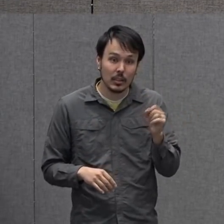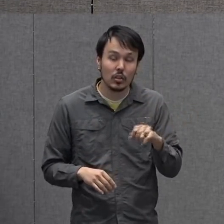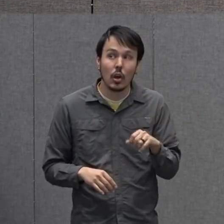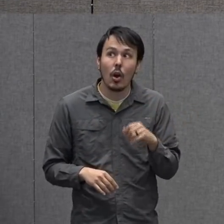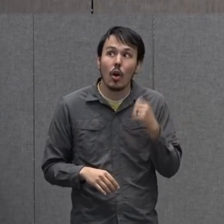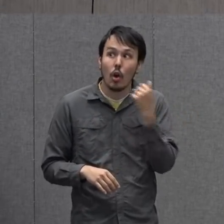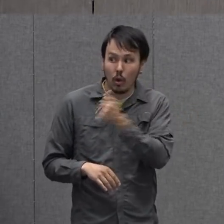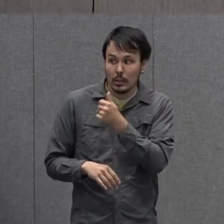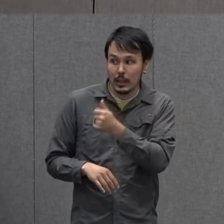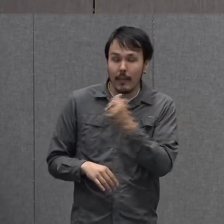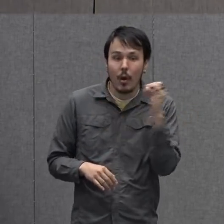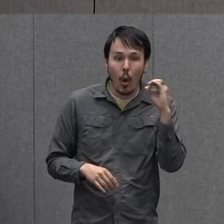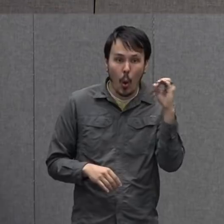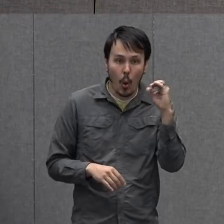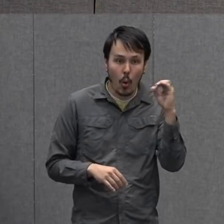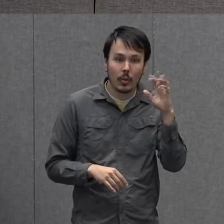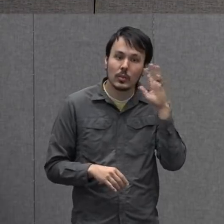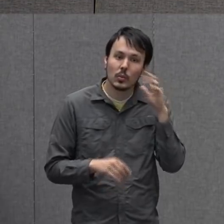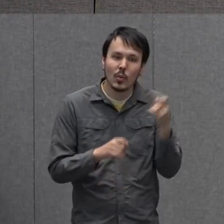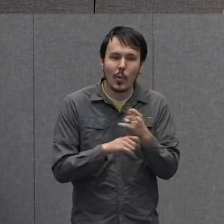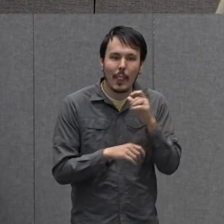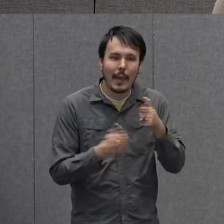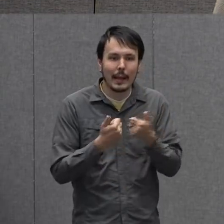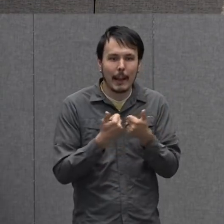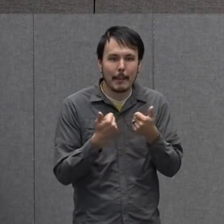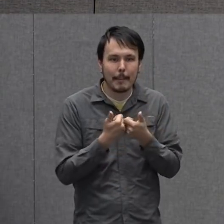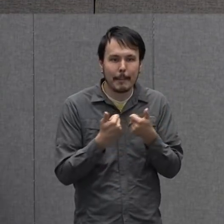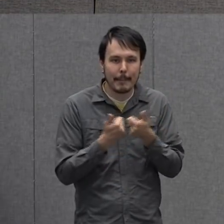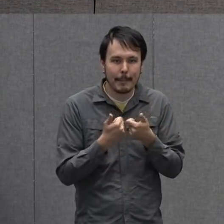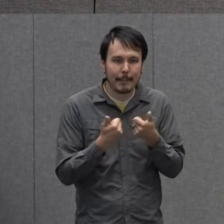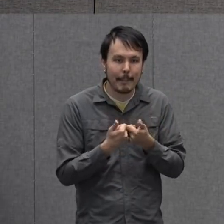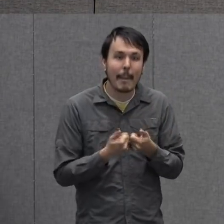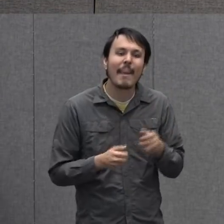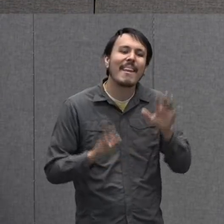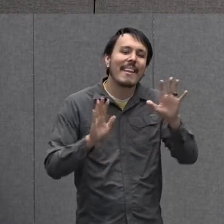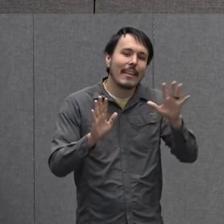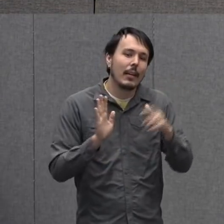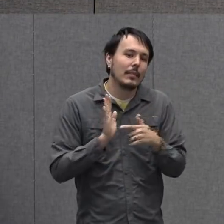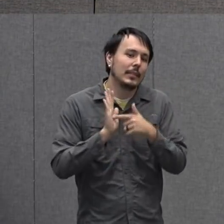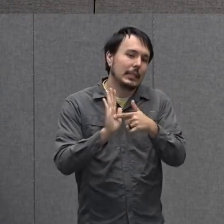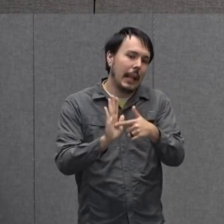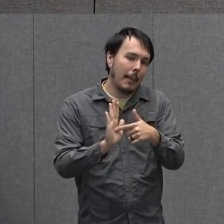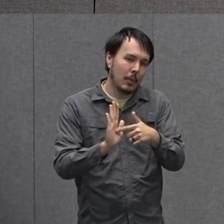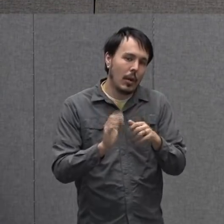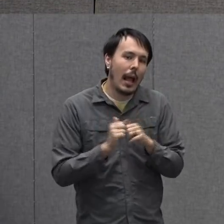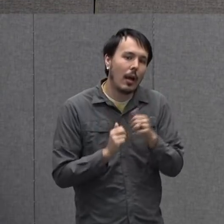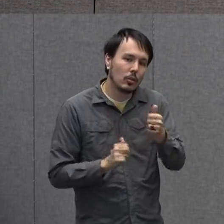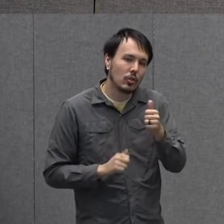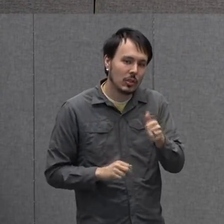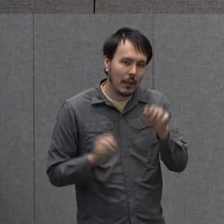and she would have won that particular game. But this is just another variation of how you could play tic-tac-toe.